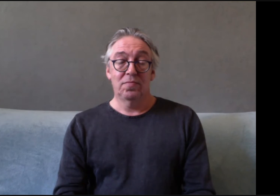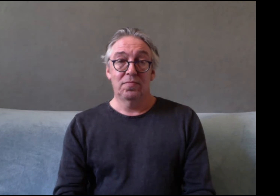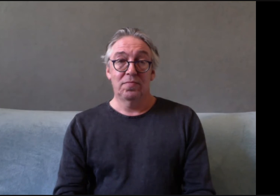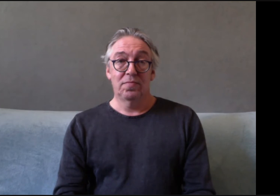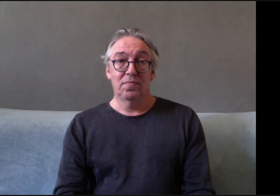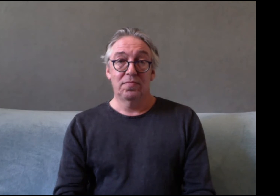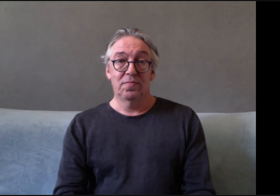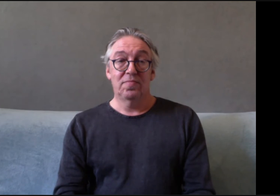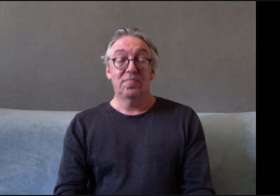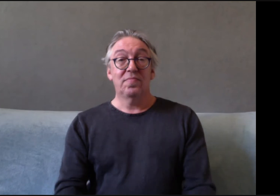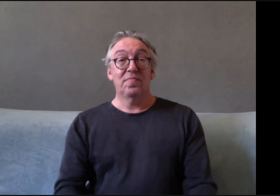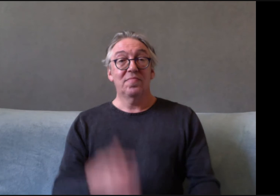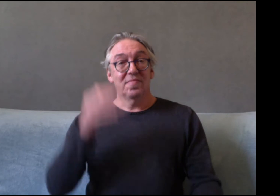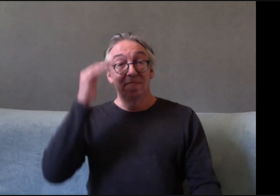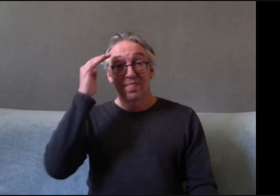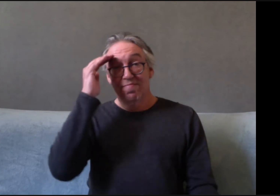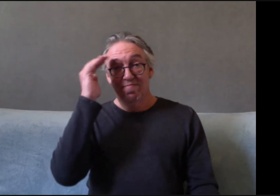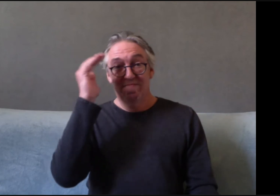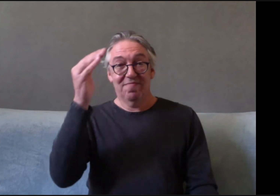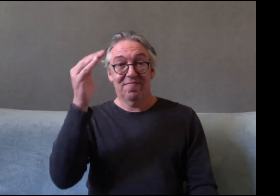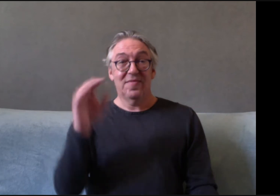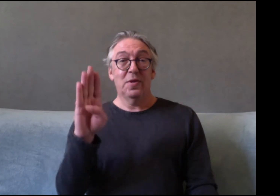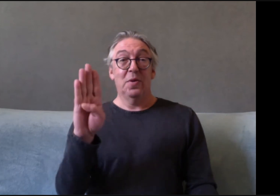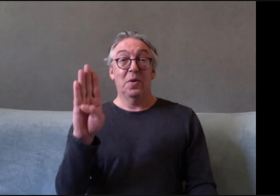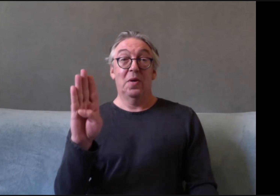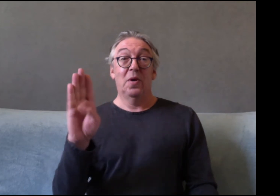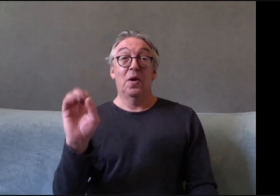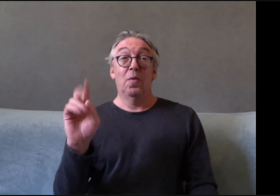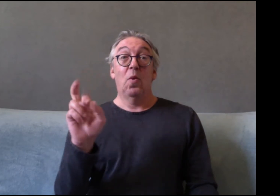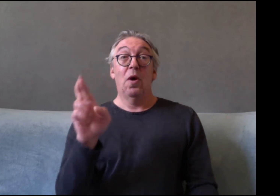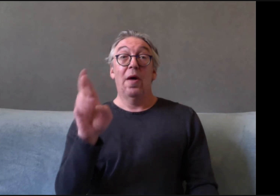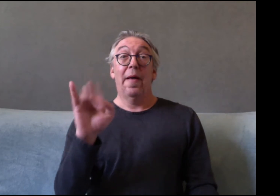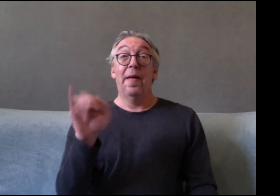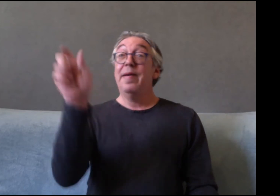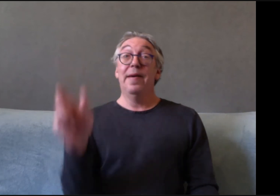Hi, AndrÃ©. Bujar isn't here, I saw him before but...